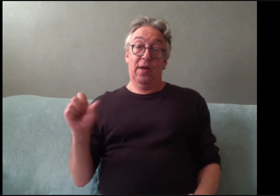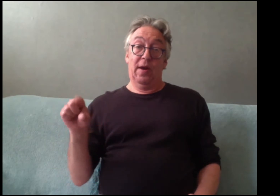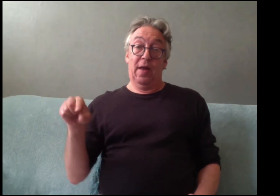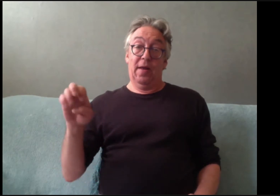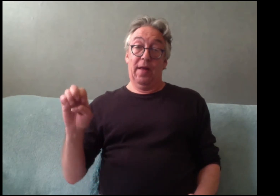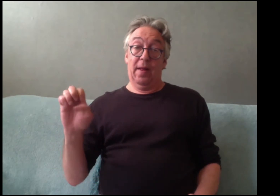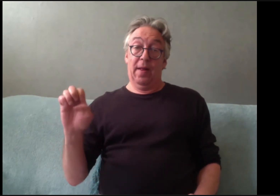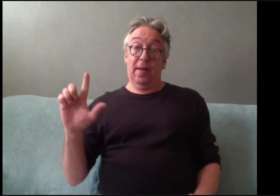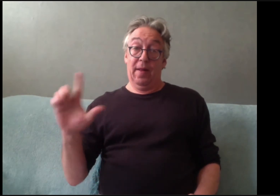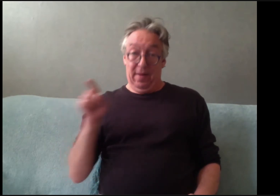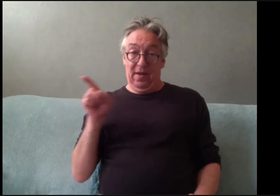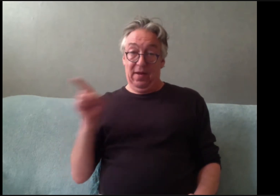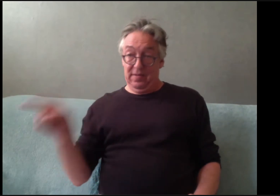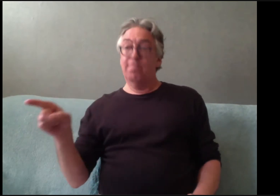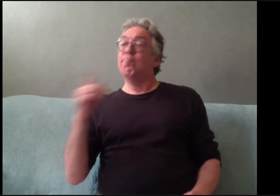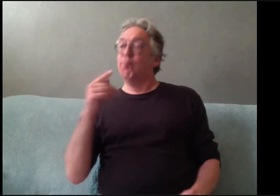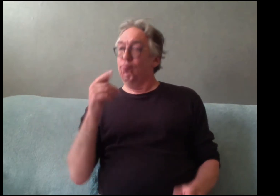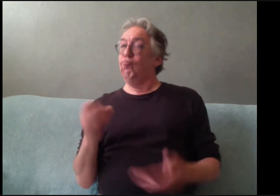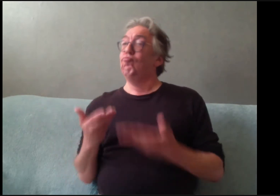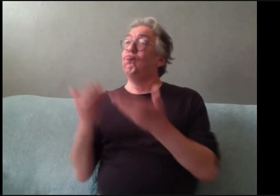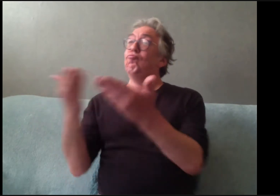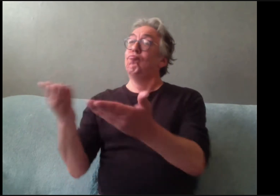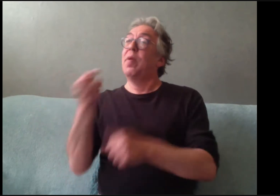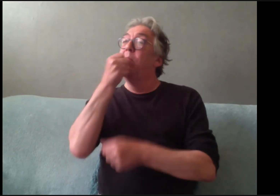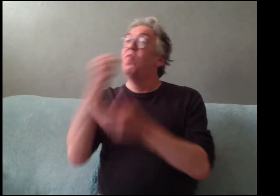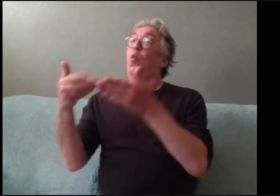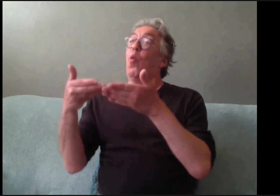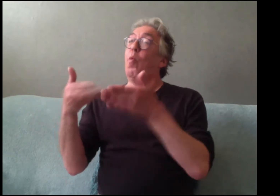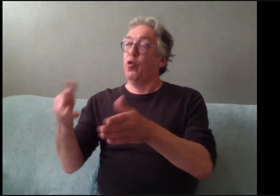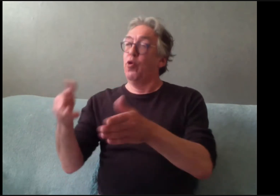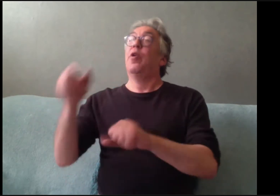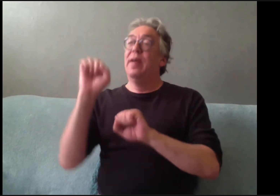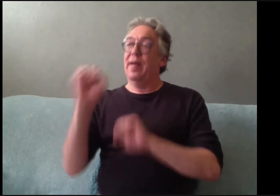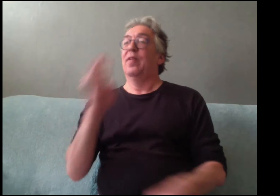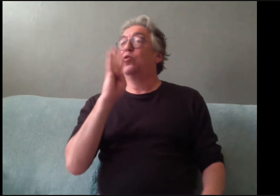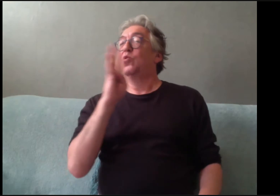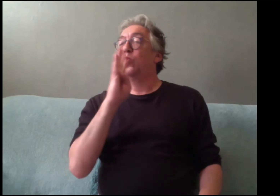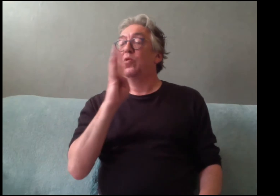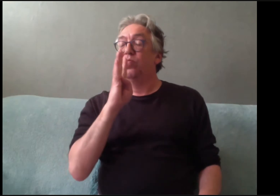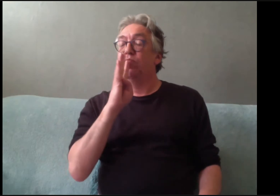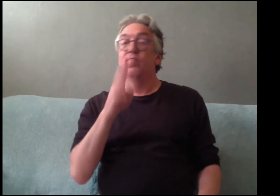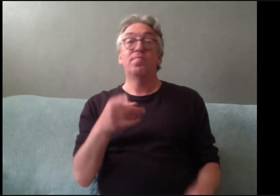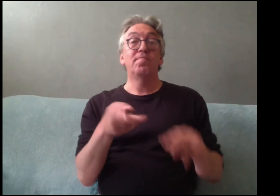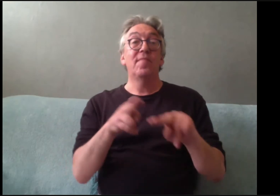In case of technical issues, ask my colleague through the chat box.